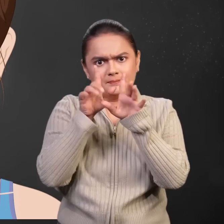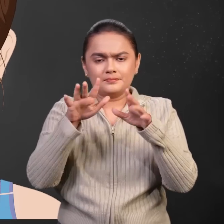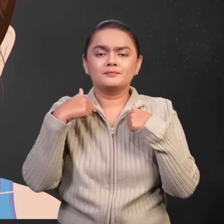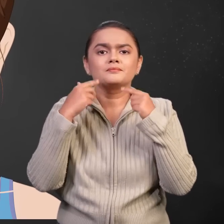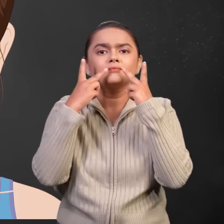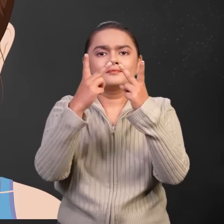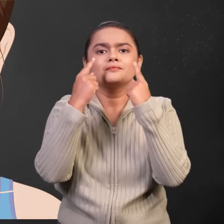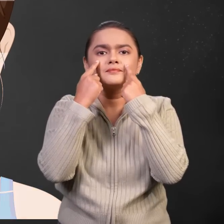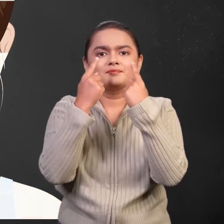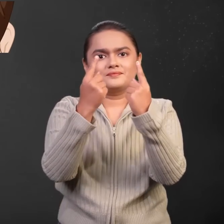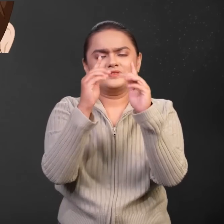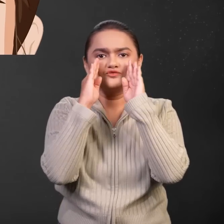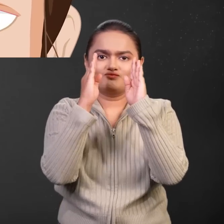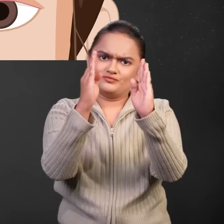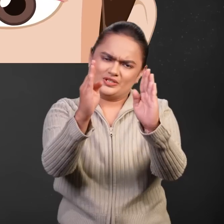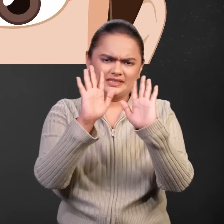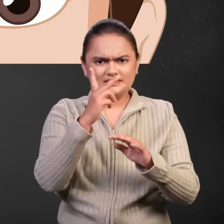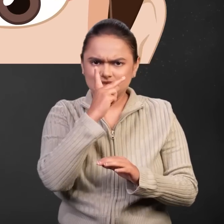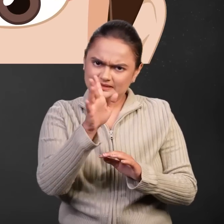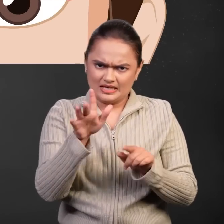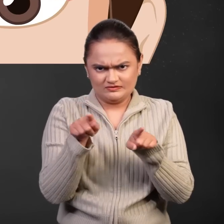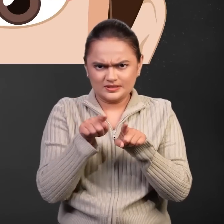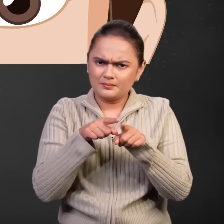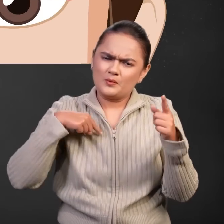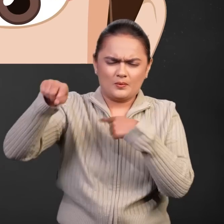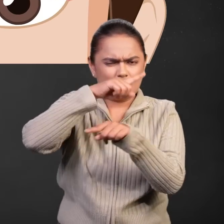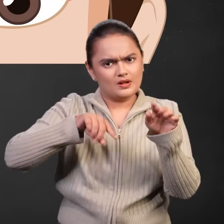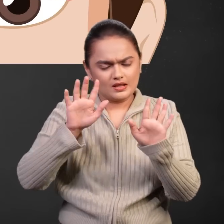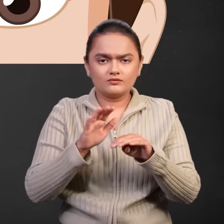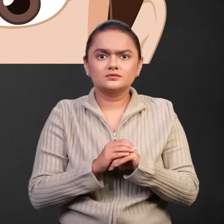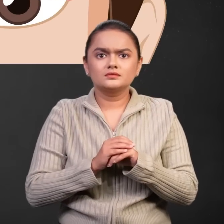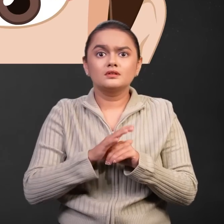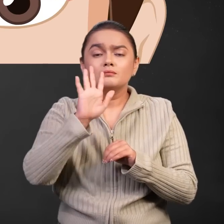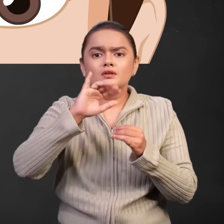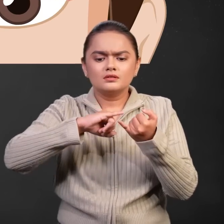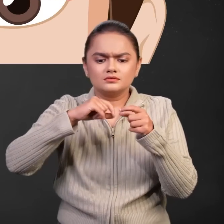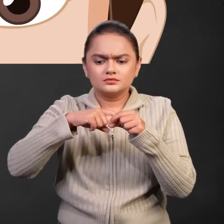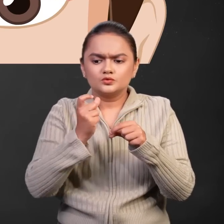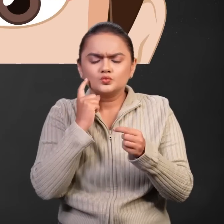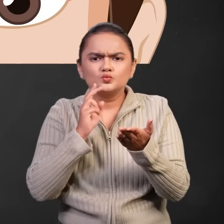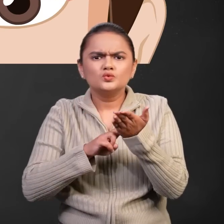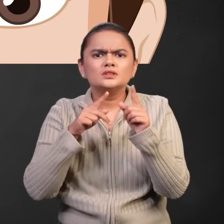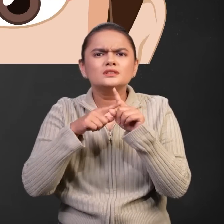are apparently looking absolutely straight ahead in parallel with each other. But what is squint?